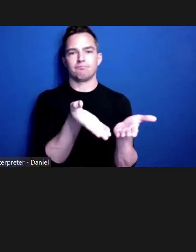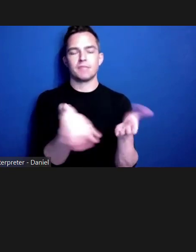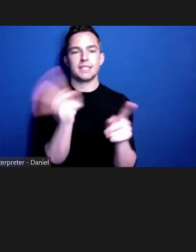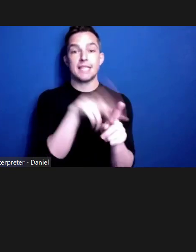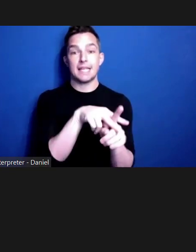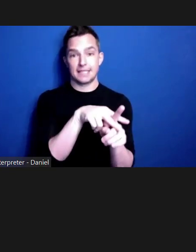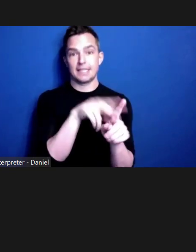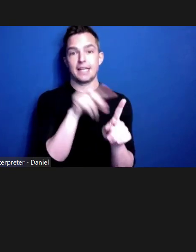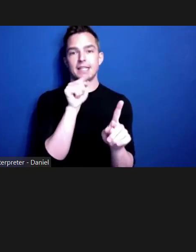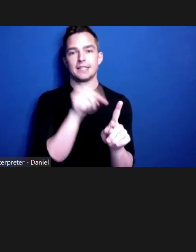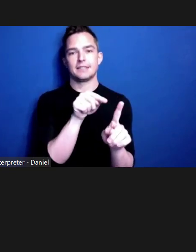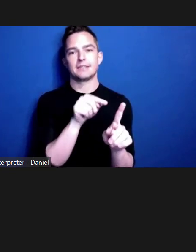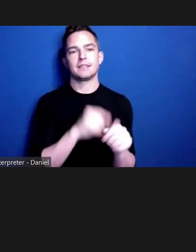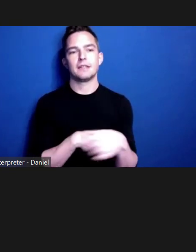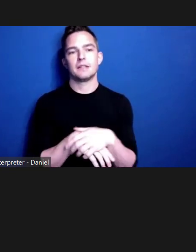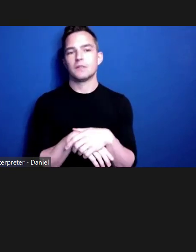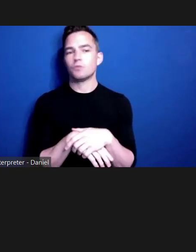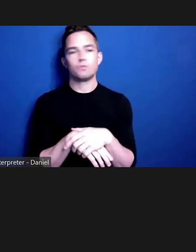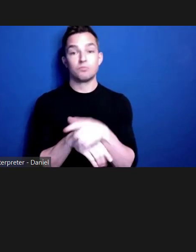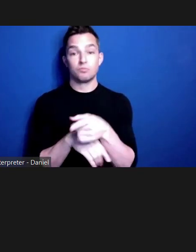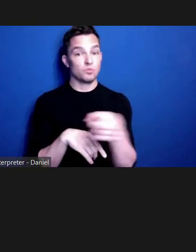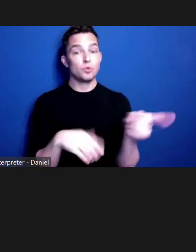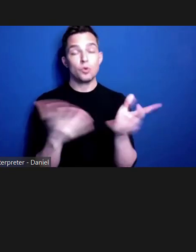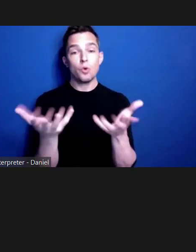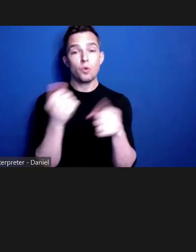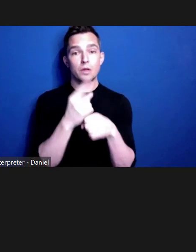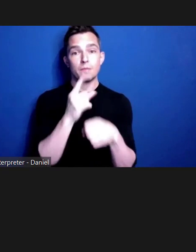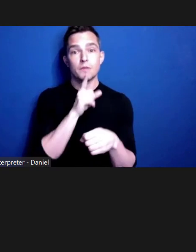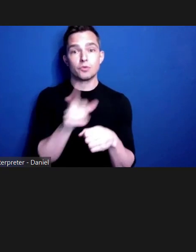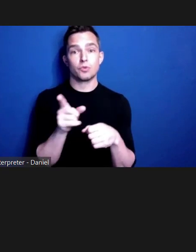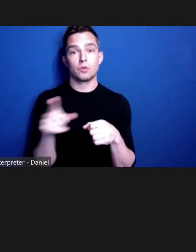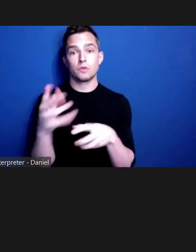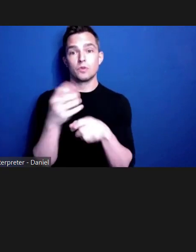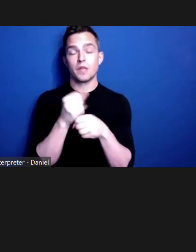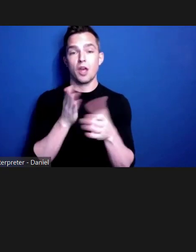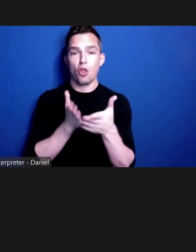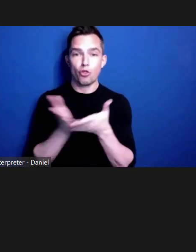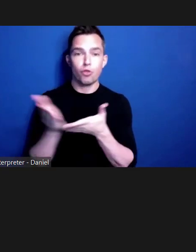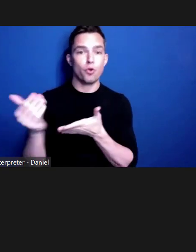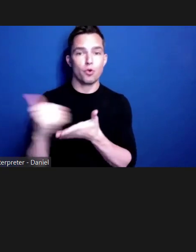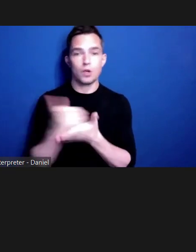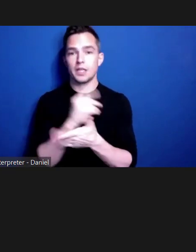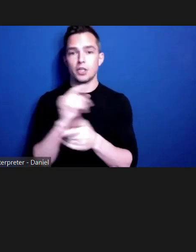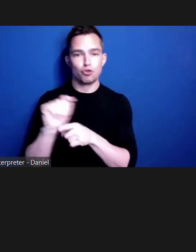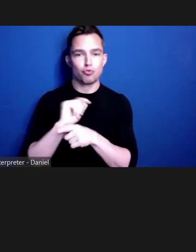You'll want to make sure you get thoroughly trained on the use of